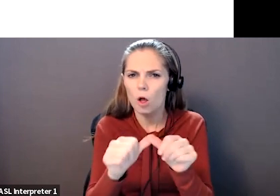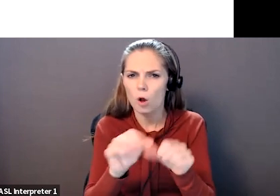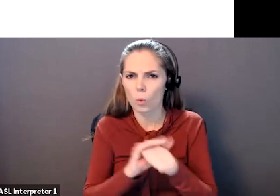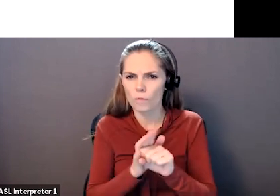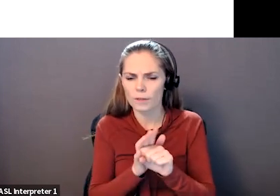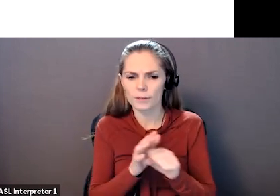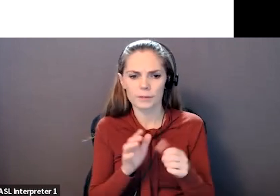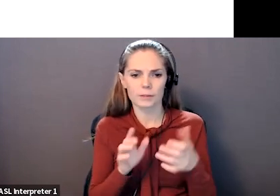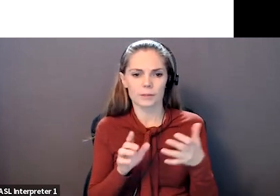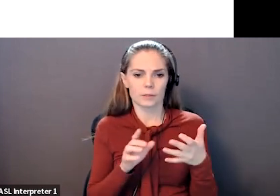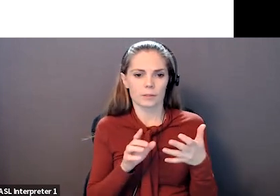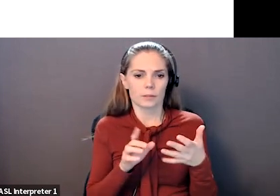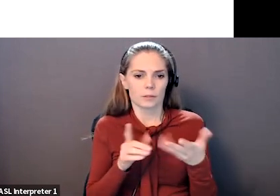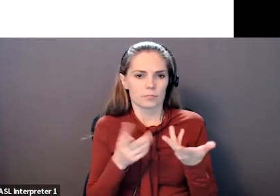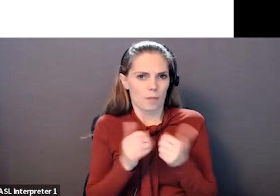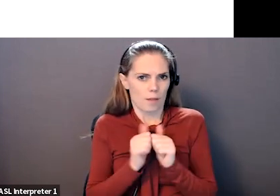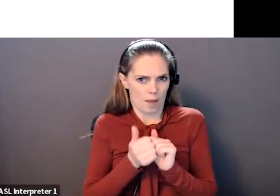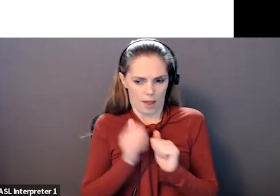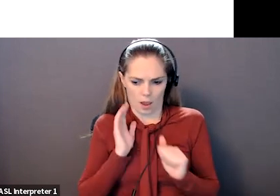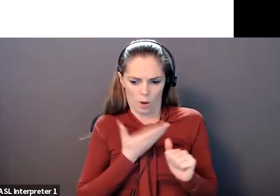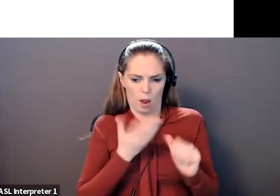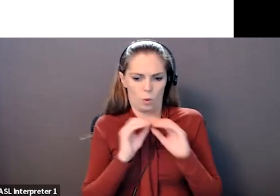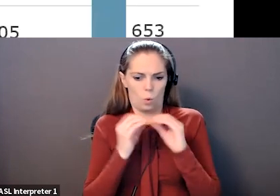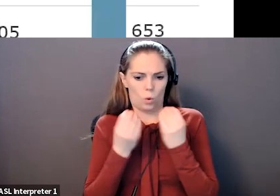responded to that as an organization and then questions we'll save for the Q & A.